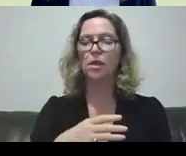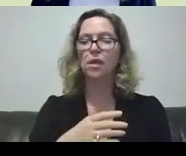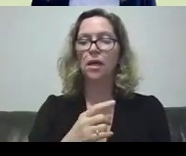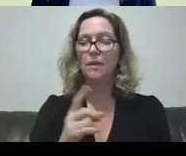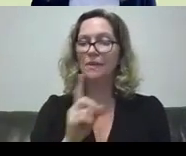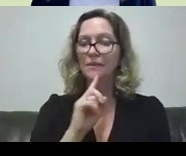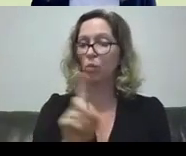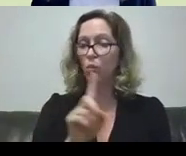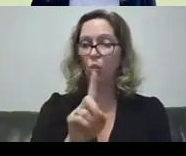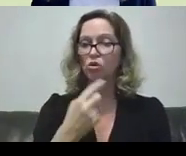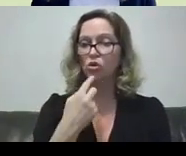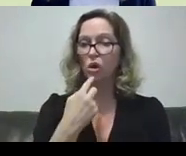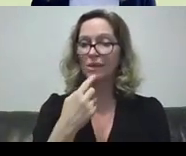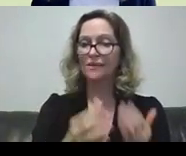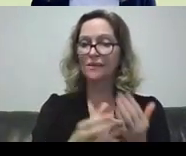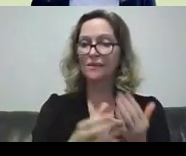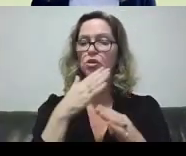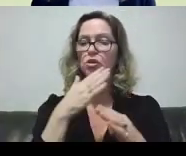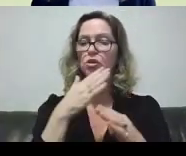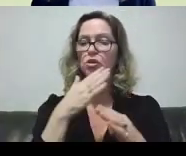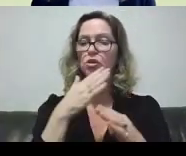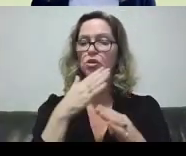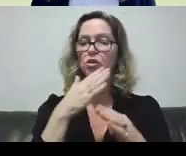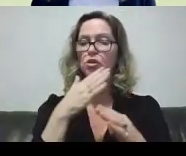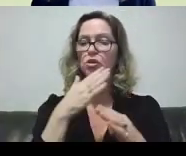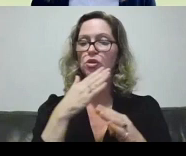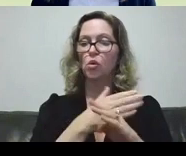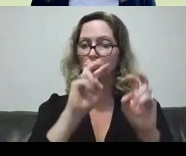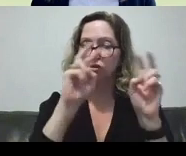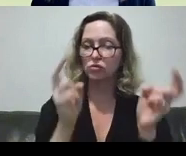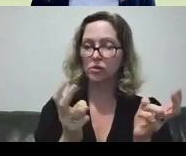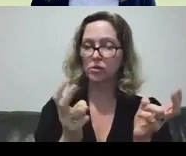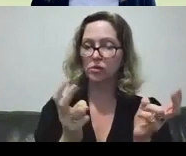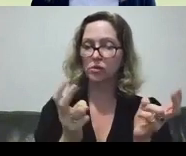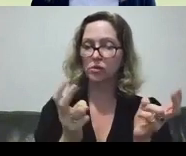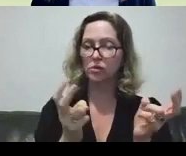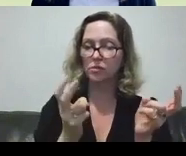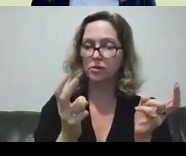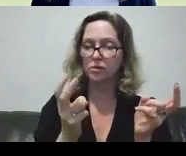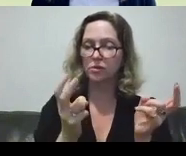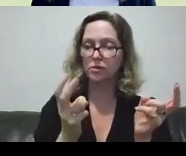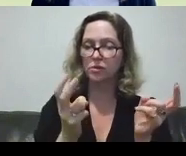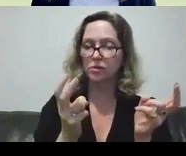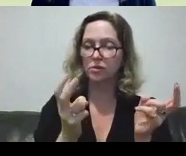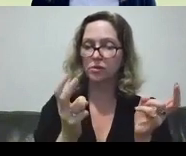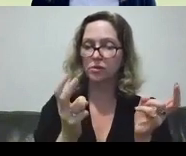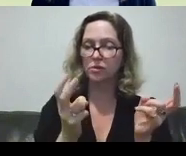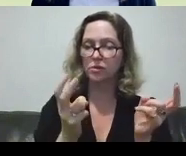a job description can actually strengthen capacity of your work they'll have a